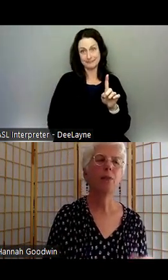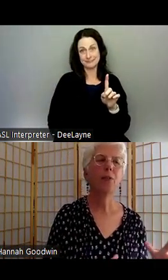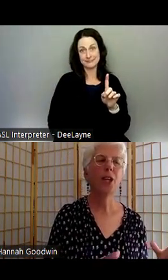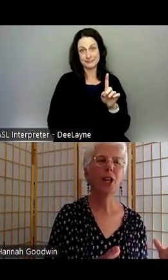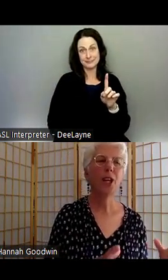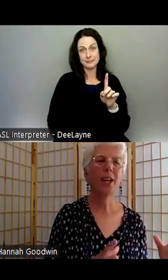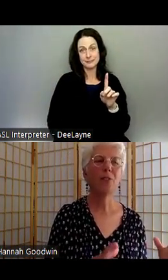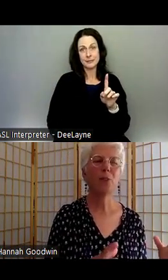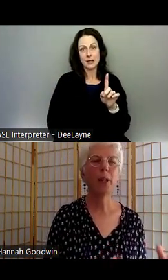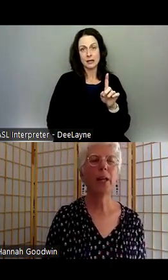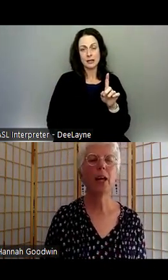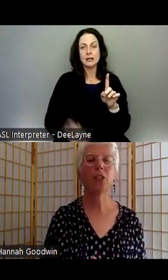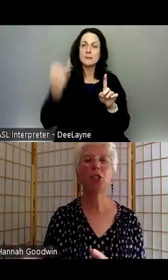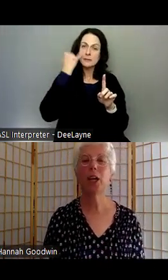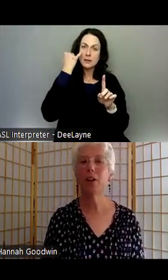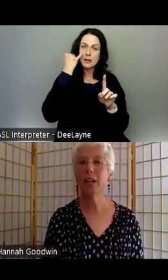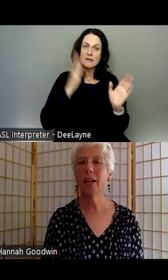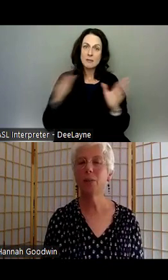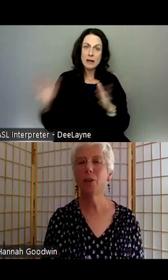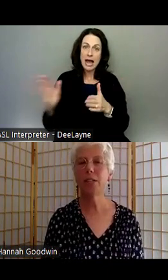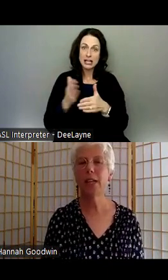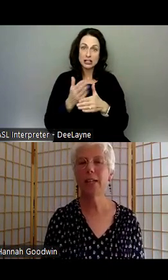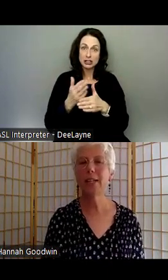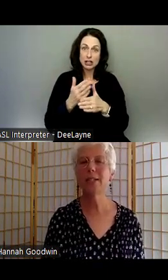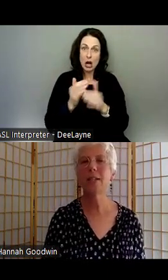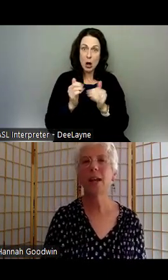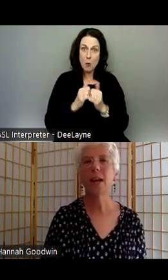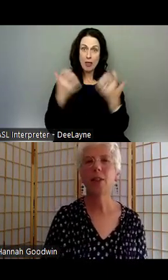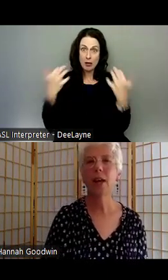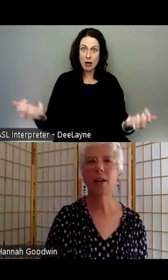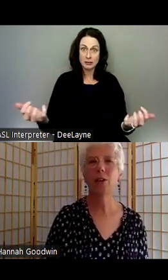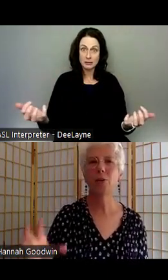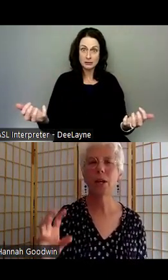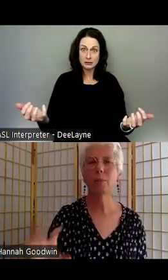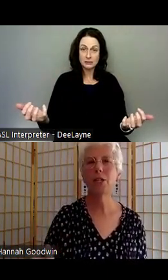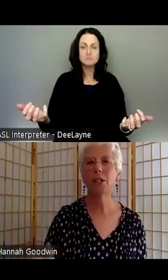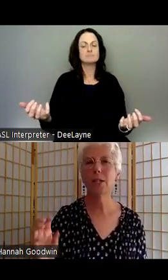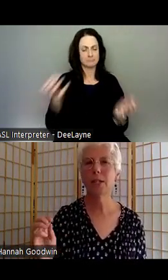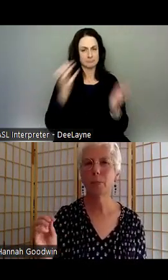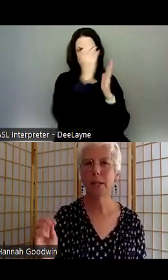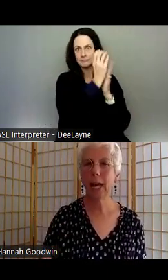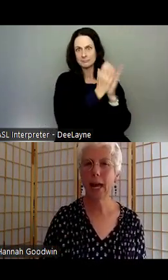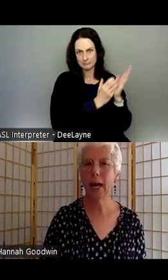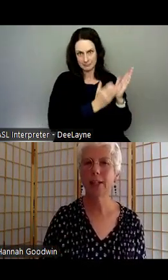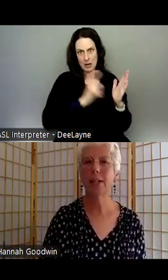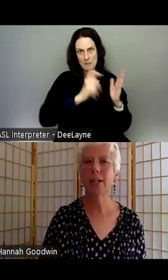If you're planning on sharing it with your attendees, then those images need to be tagged